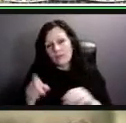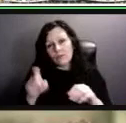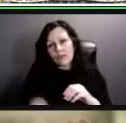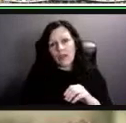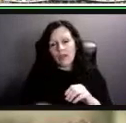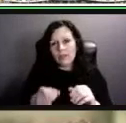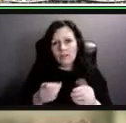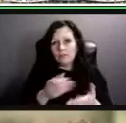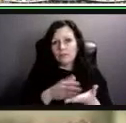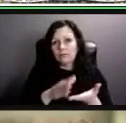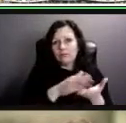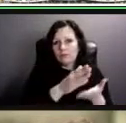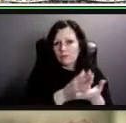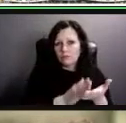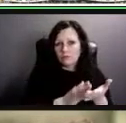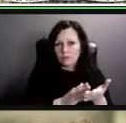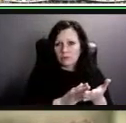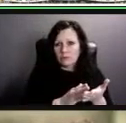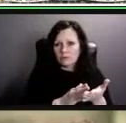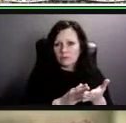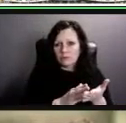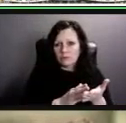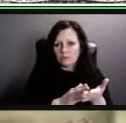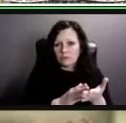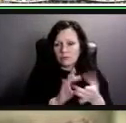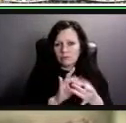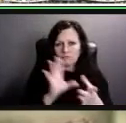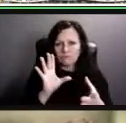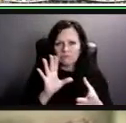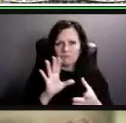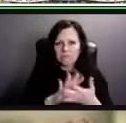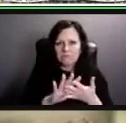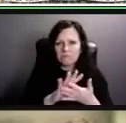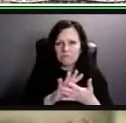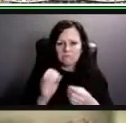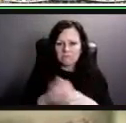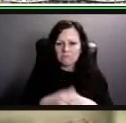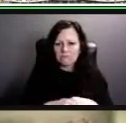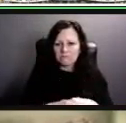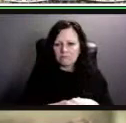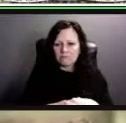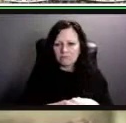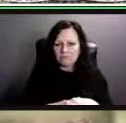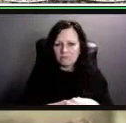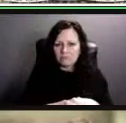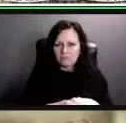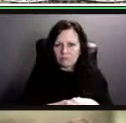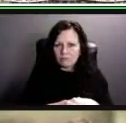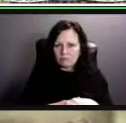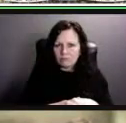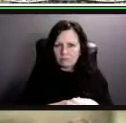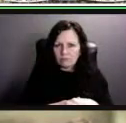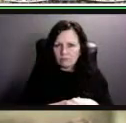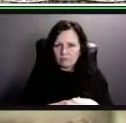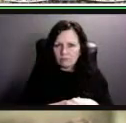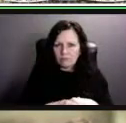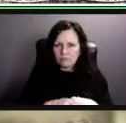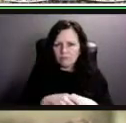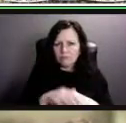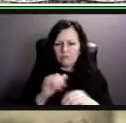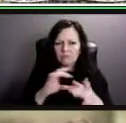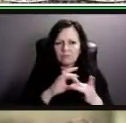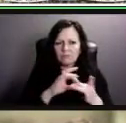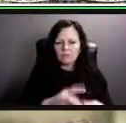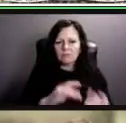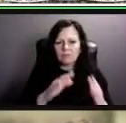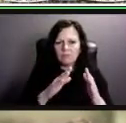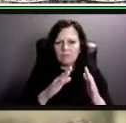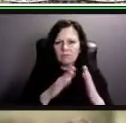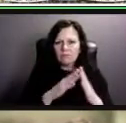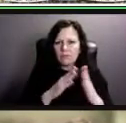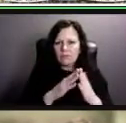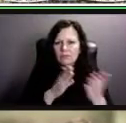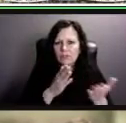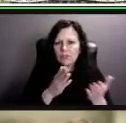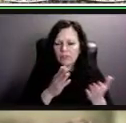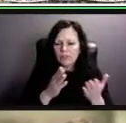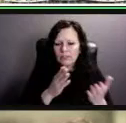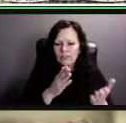TURN AROUND AND LET THOSE